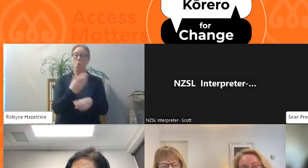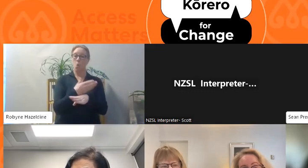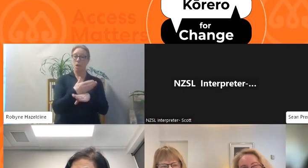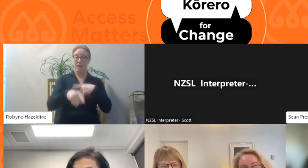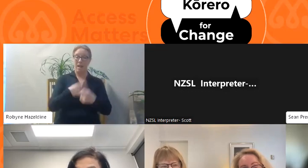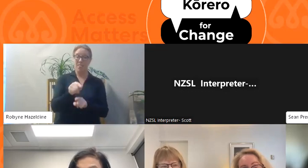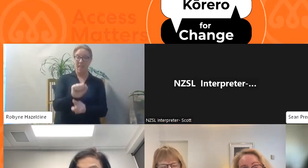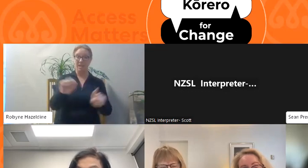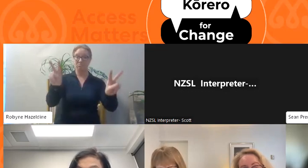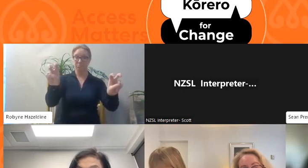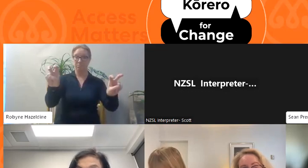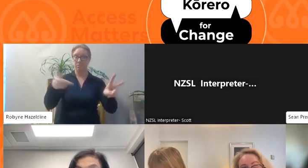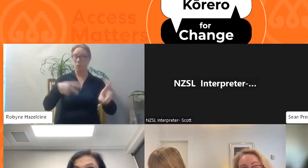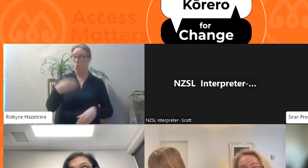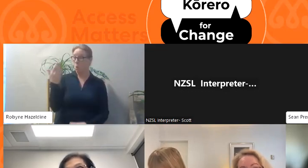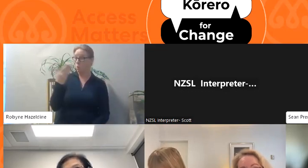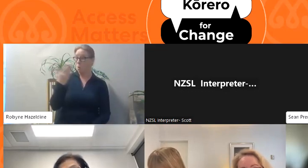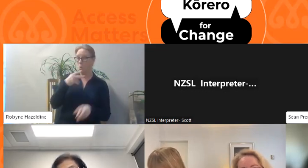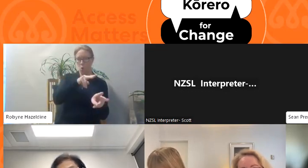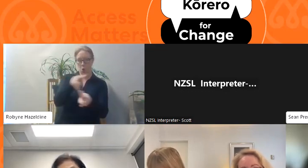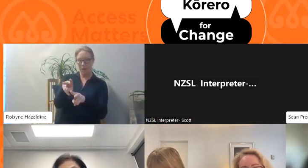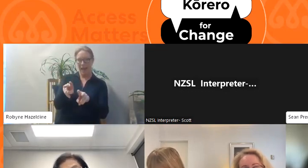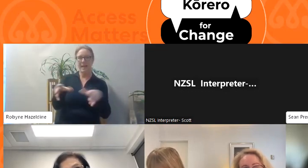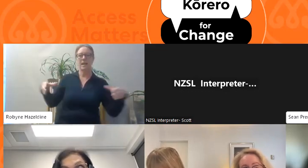schools who are looking at things as collective responsibilities,